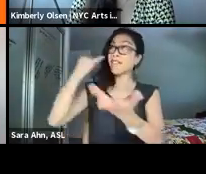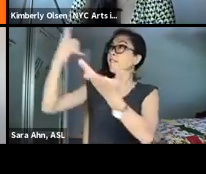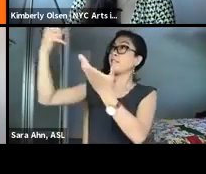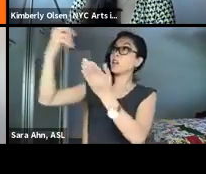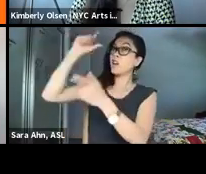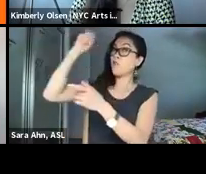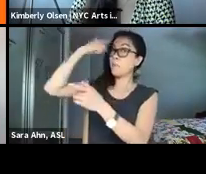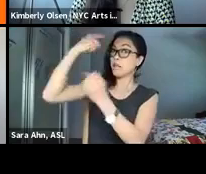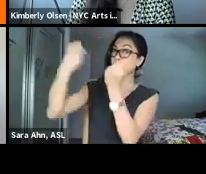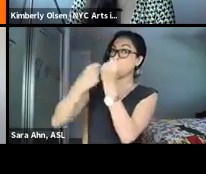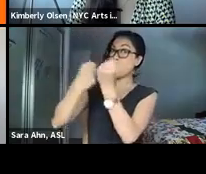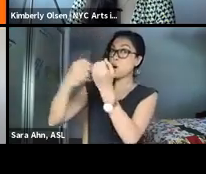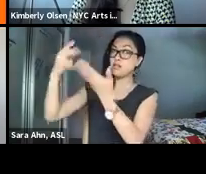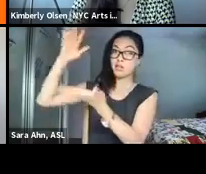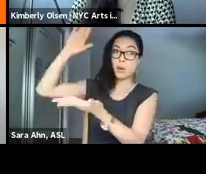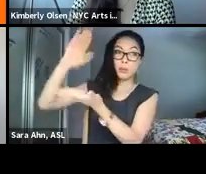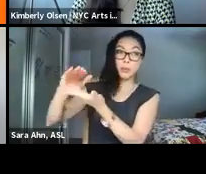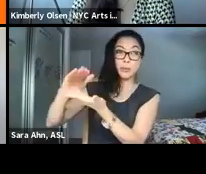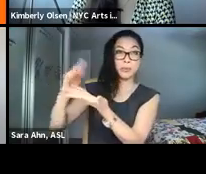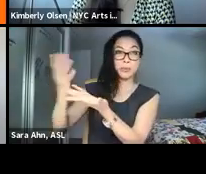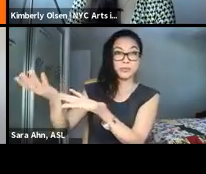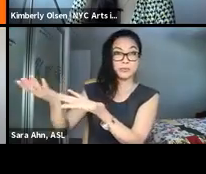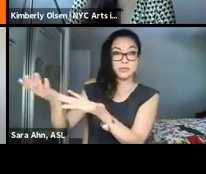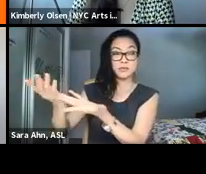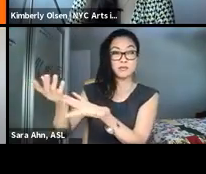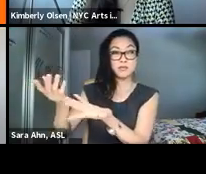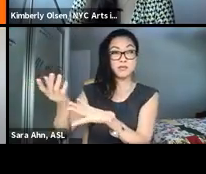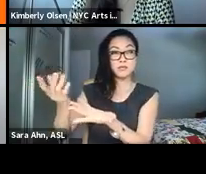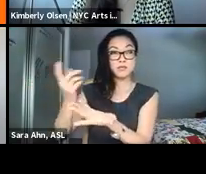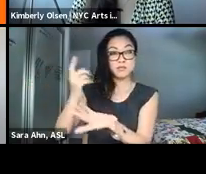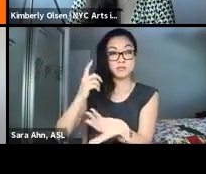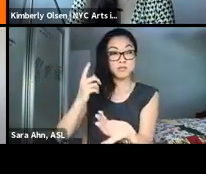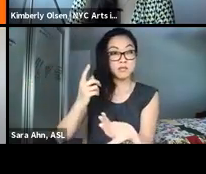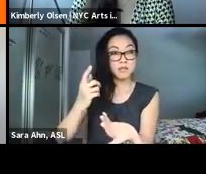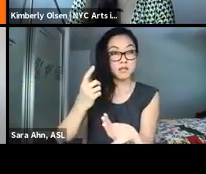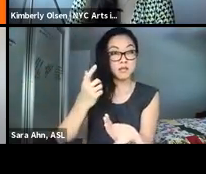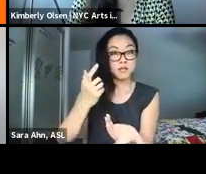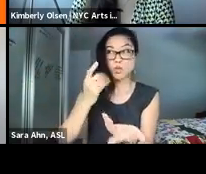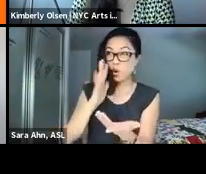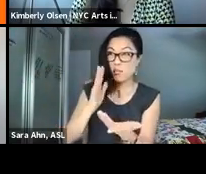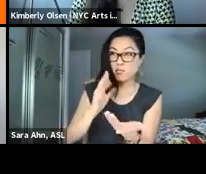but there is less resources to have a staff, so that impact is happening.